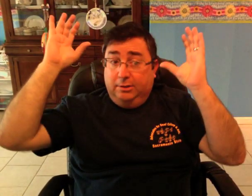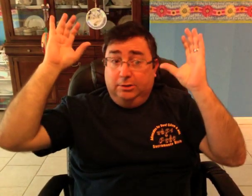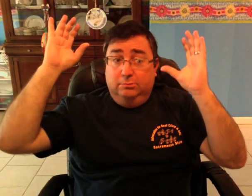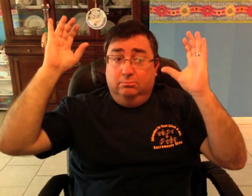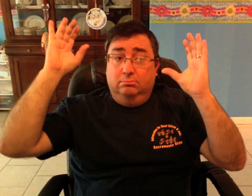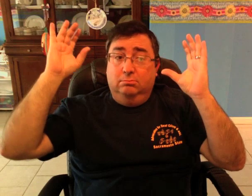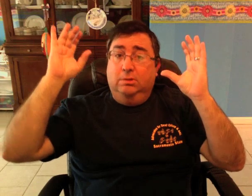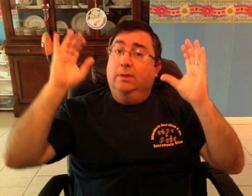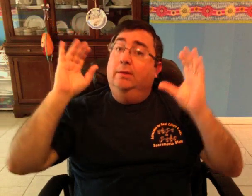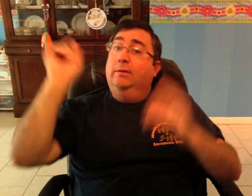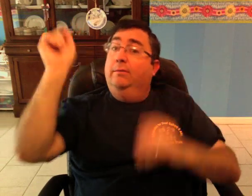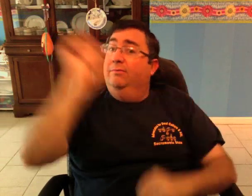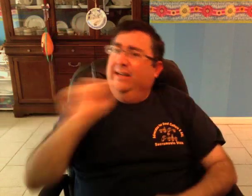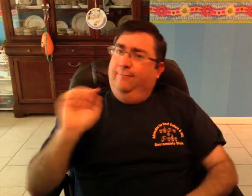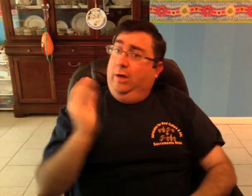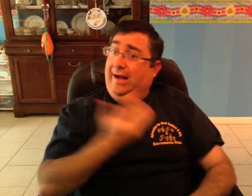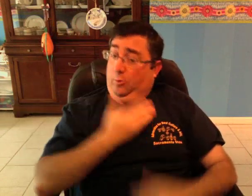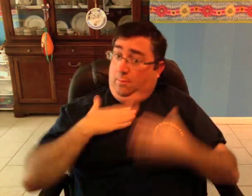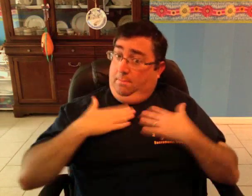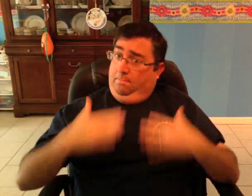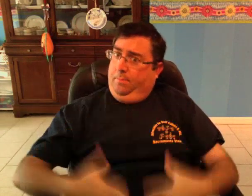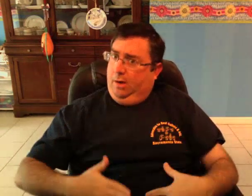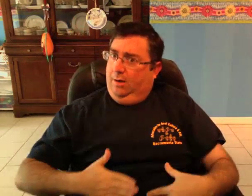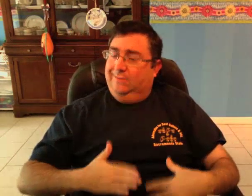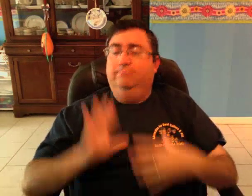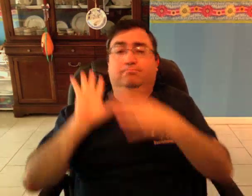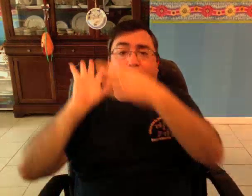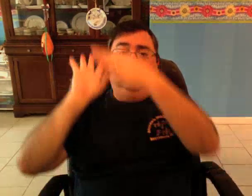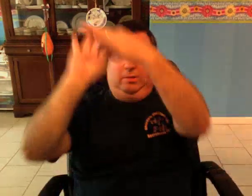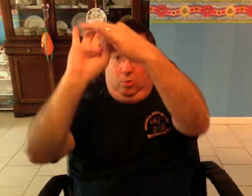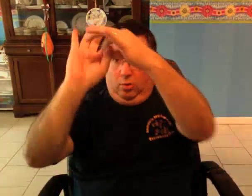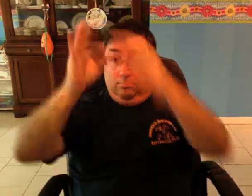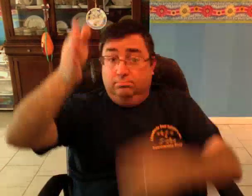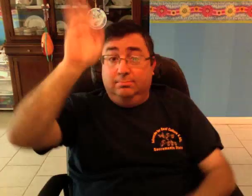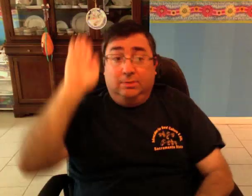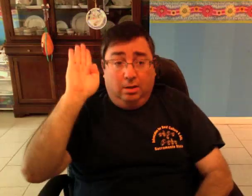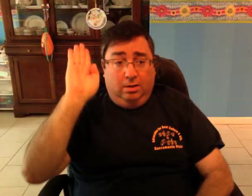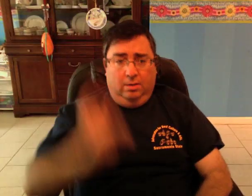Therefore, our bodies belong to God.